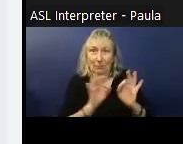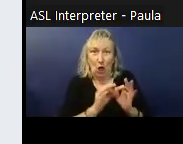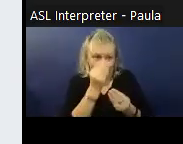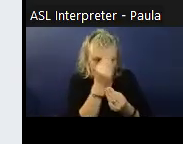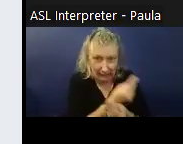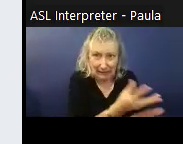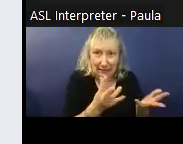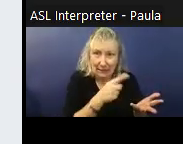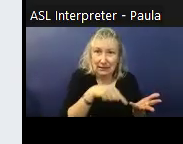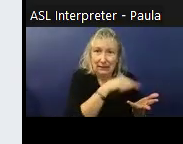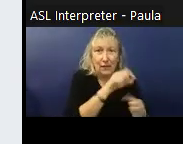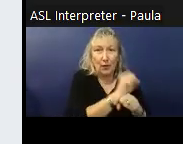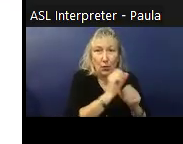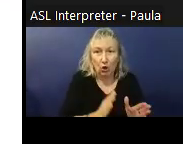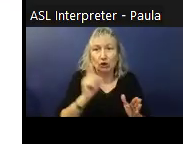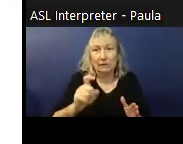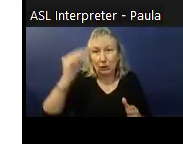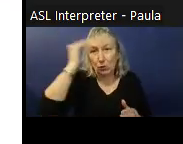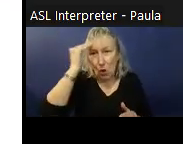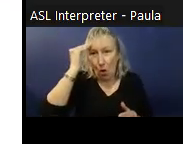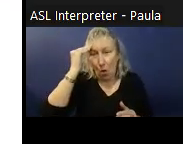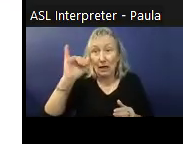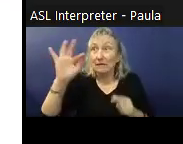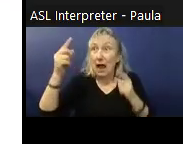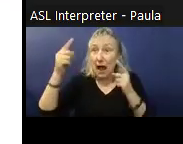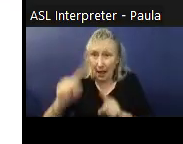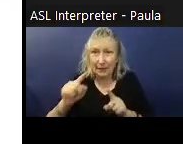to workers, you know, before the interview is important.